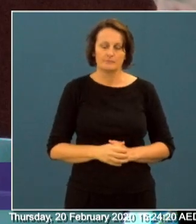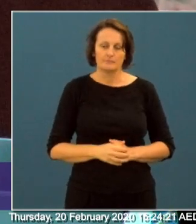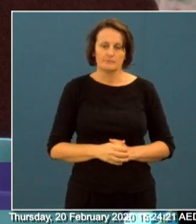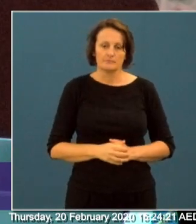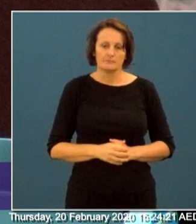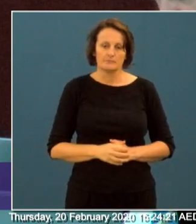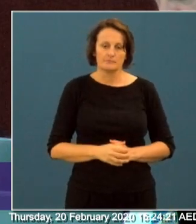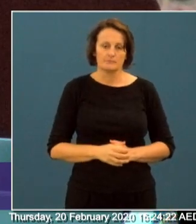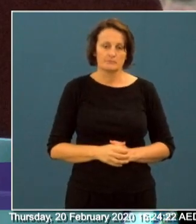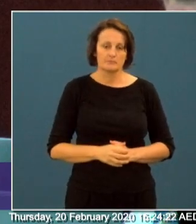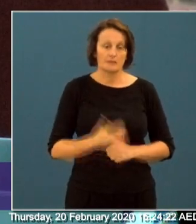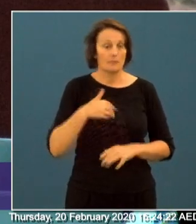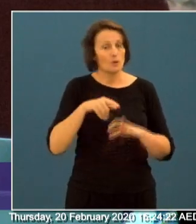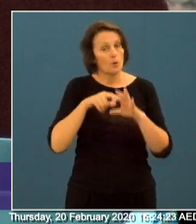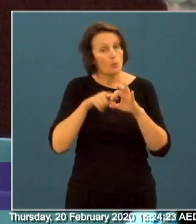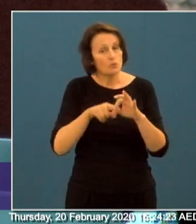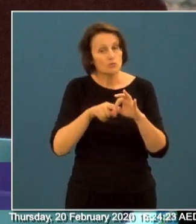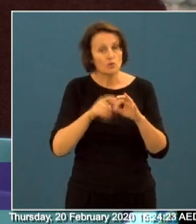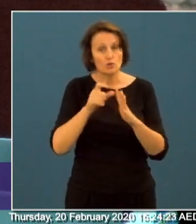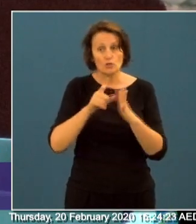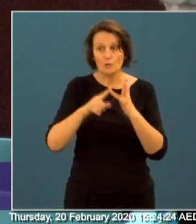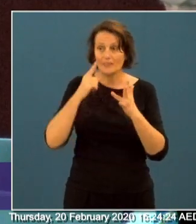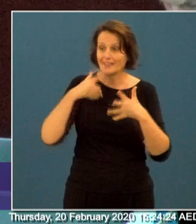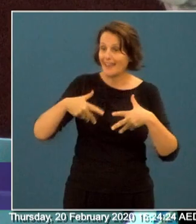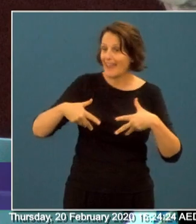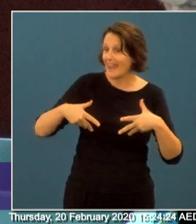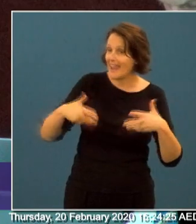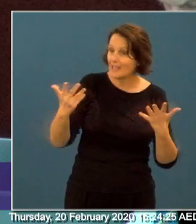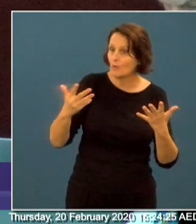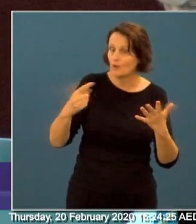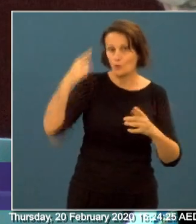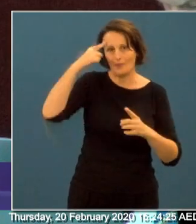such as in care for persons presenting to emergency department?